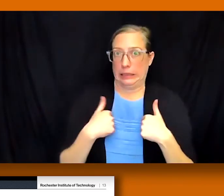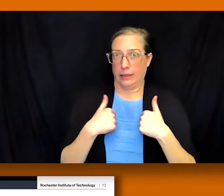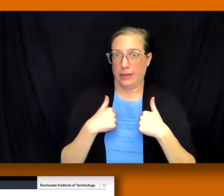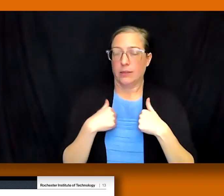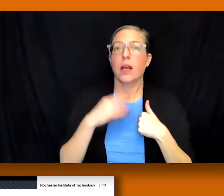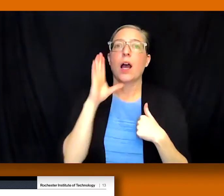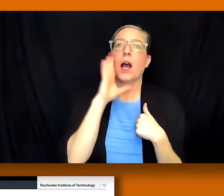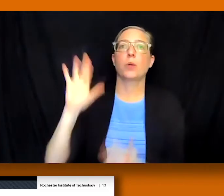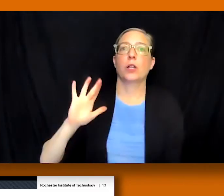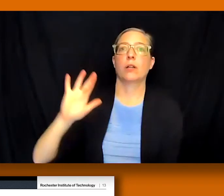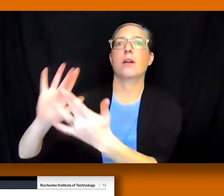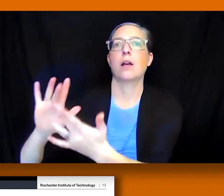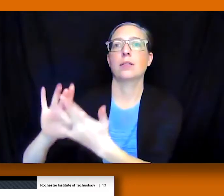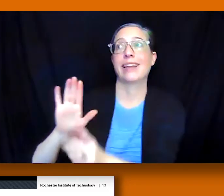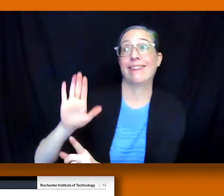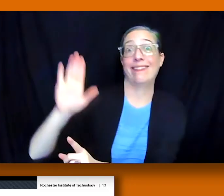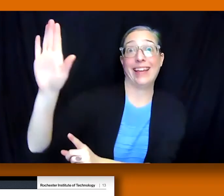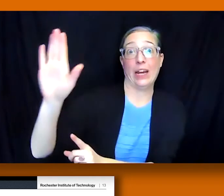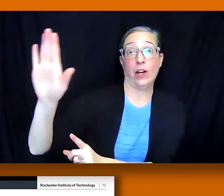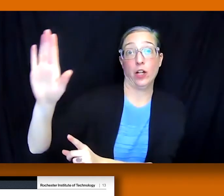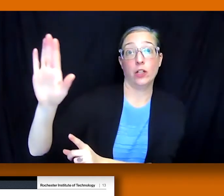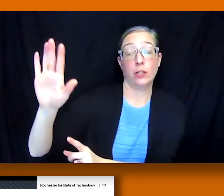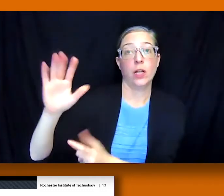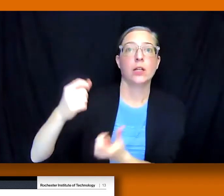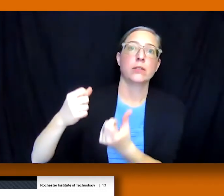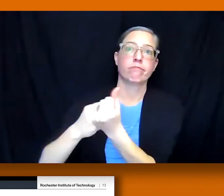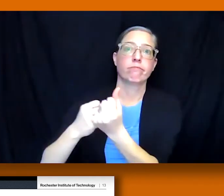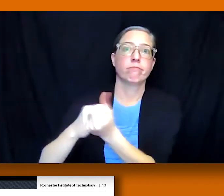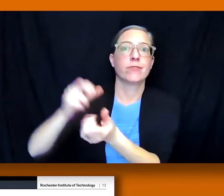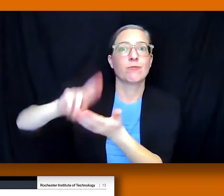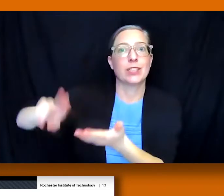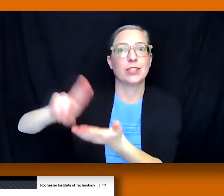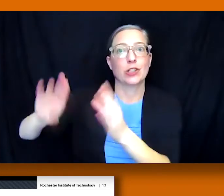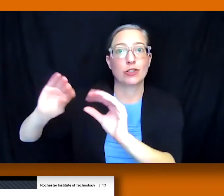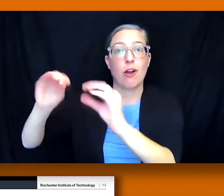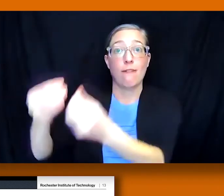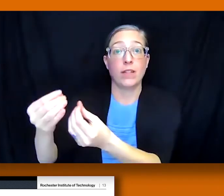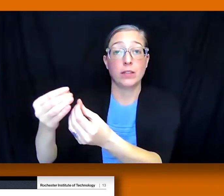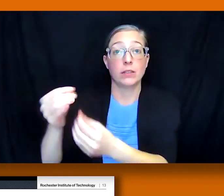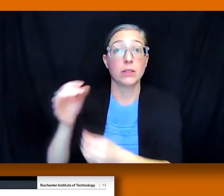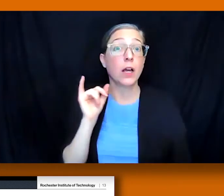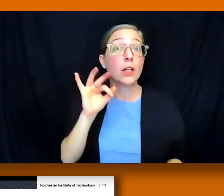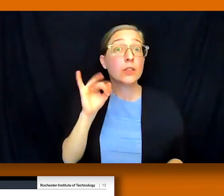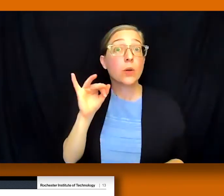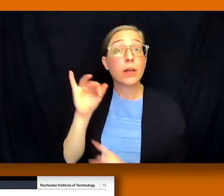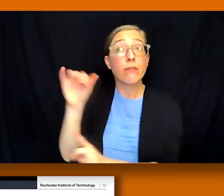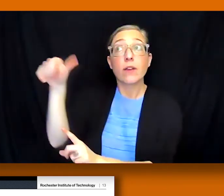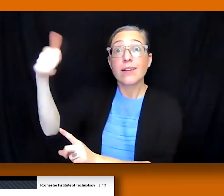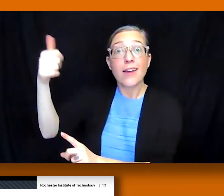So don't be shy to send a subaward PI, um, an e-mail